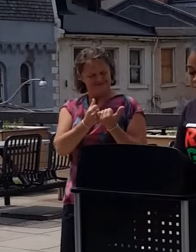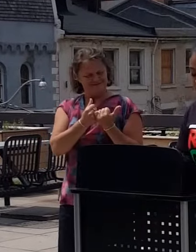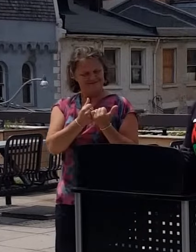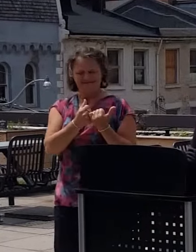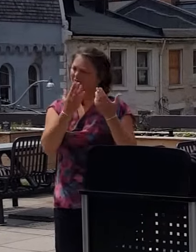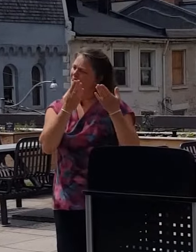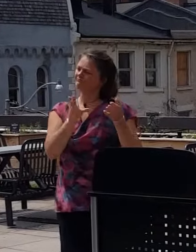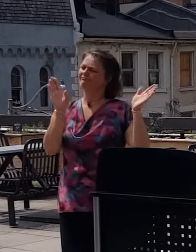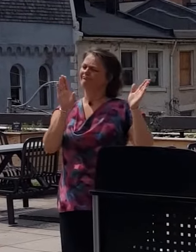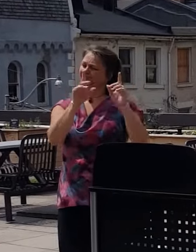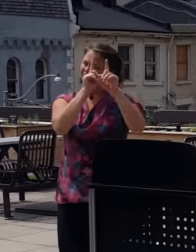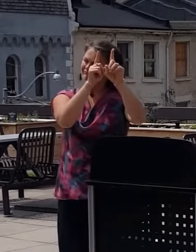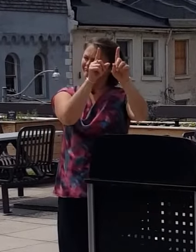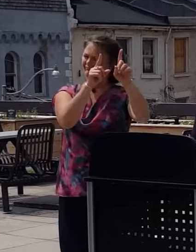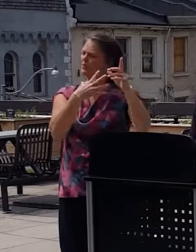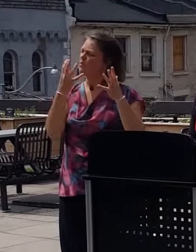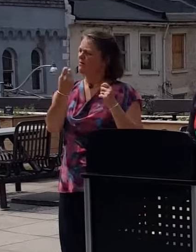to support all George Brown College students.